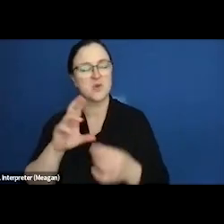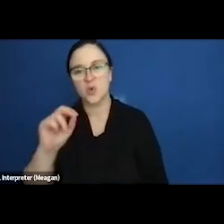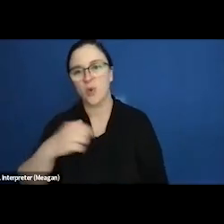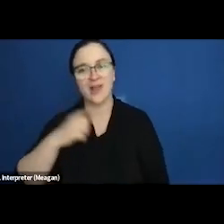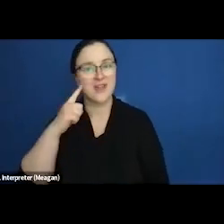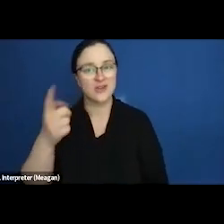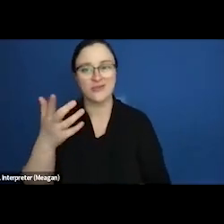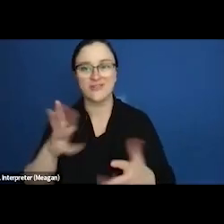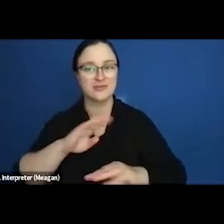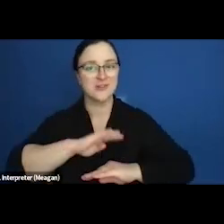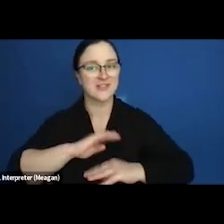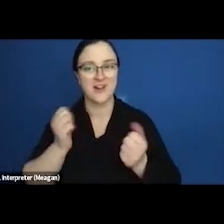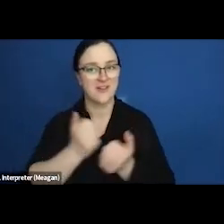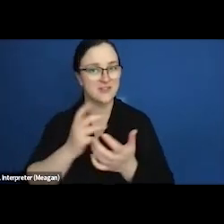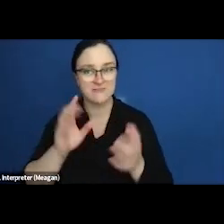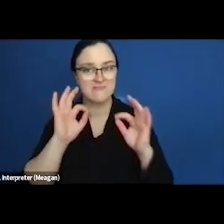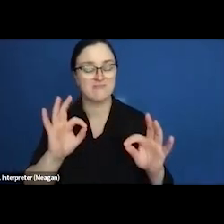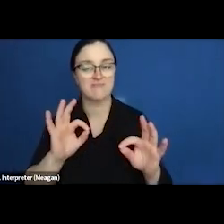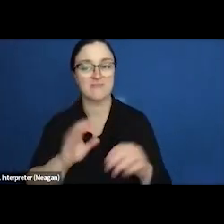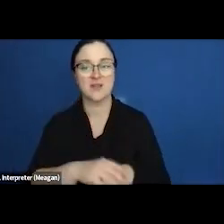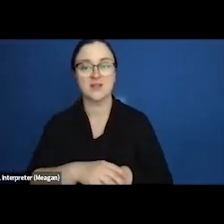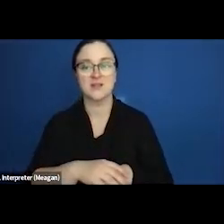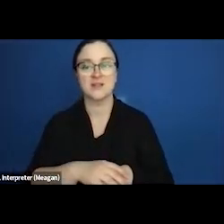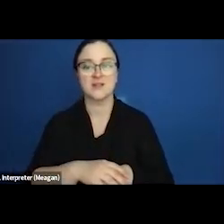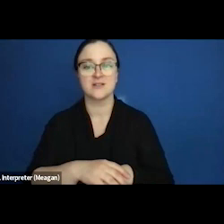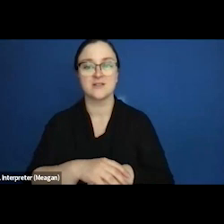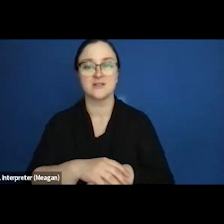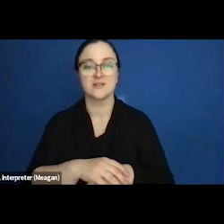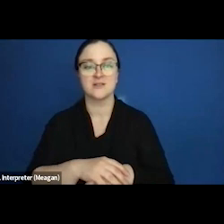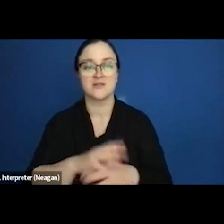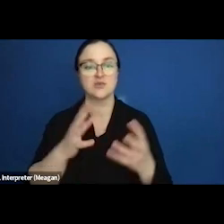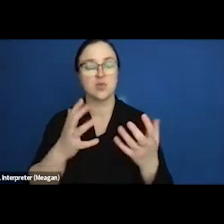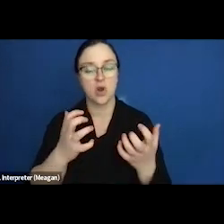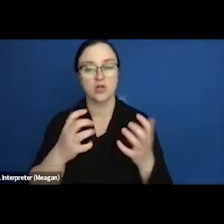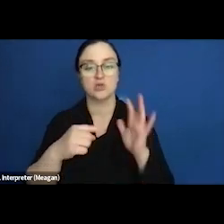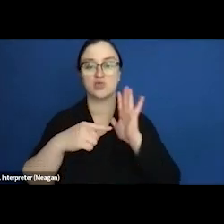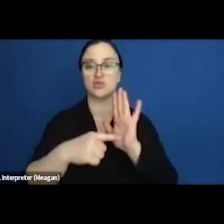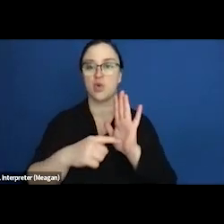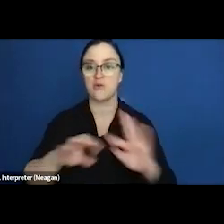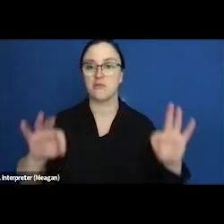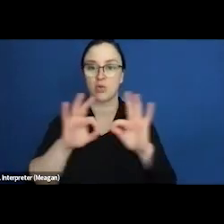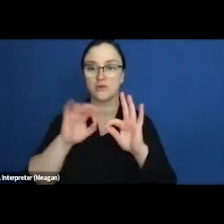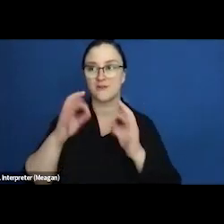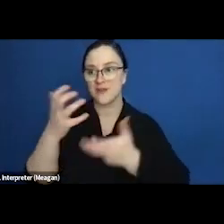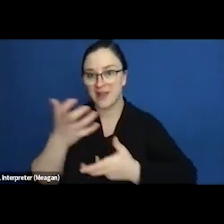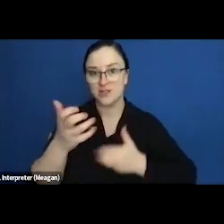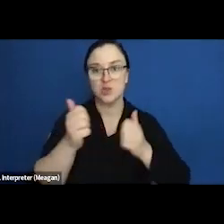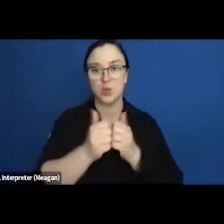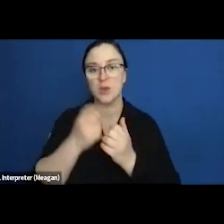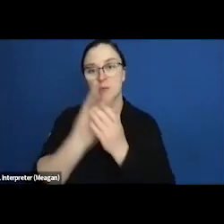Just wanting to lift up the importance of engaging with both types of data sources that we've talked about today.